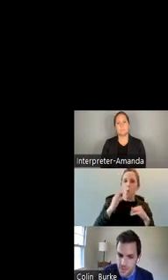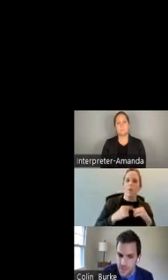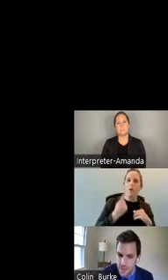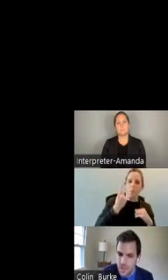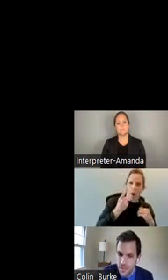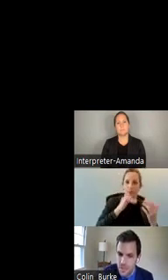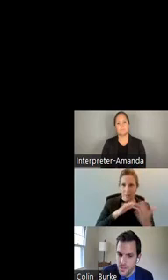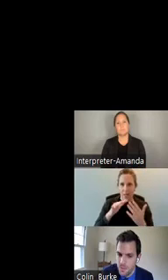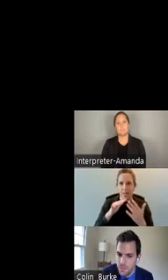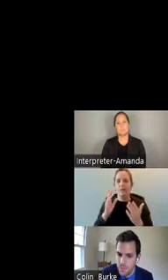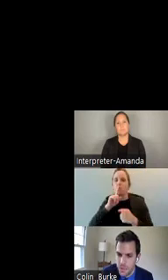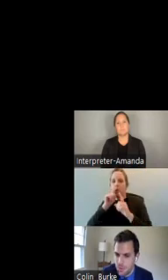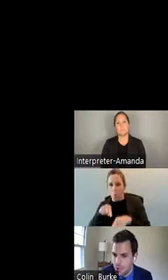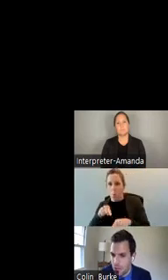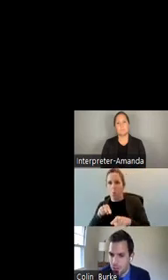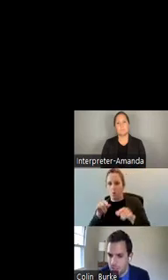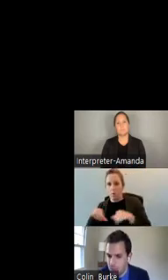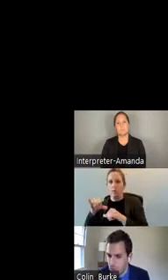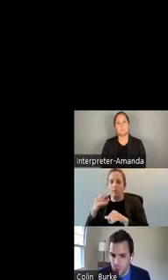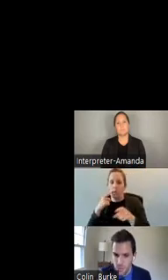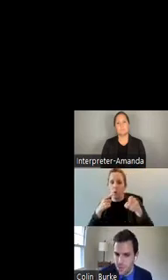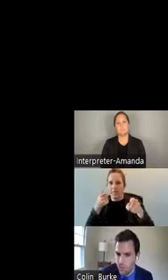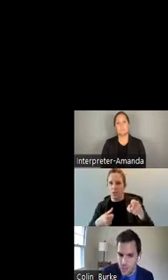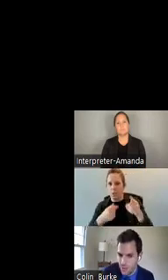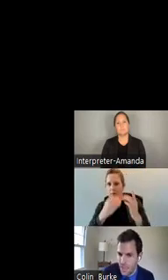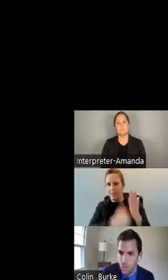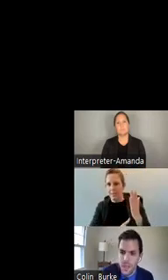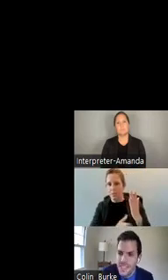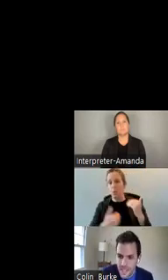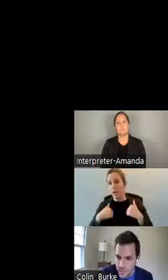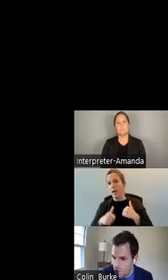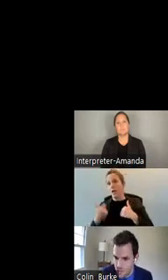disorders so there was a longer list of disorders which unfortunately only had one study which